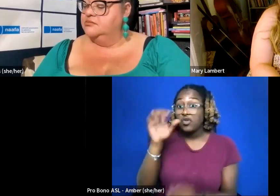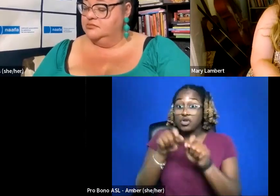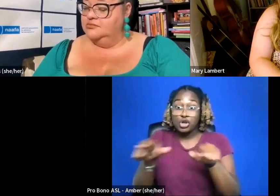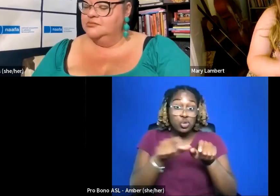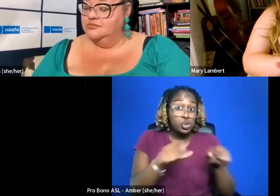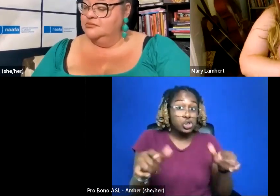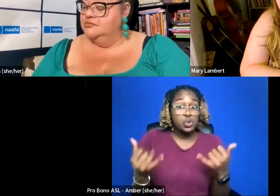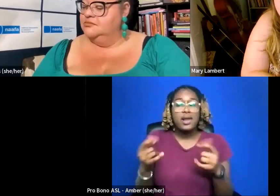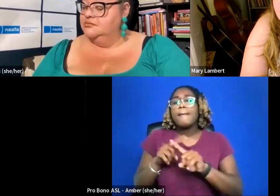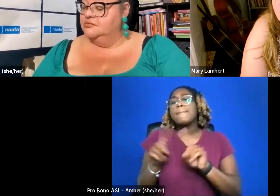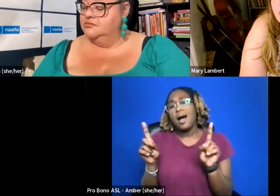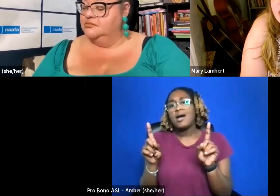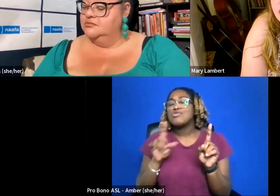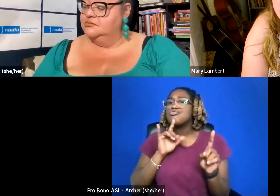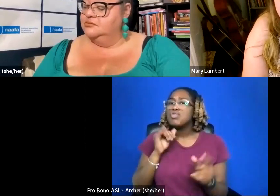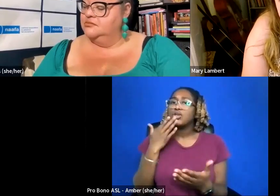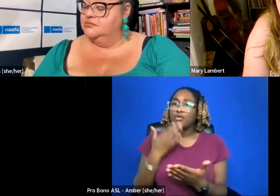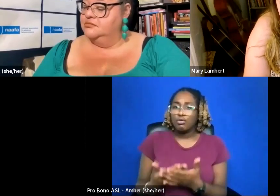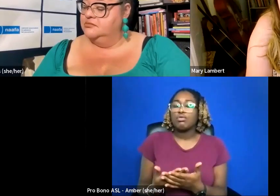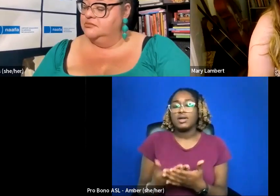So but it's it's a really good experience